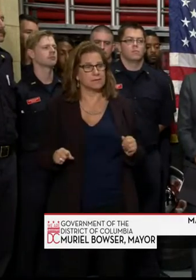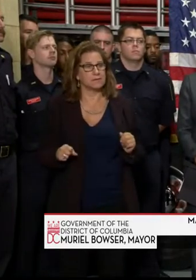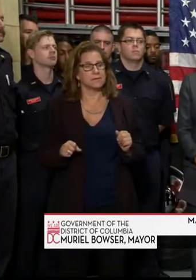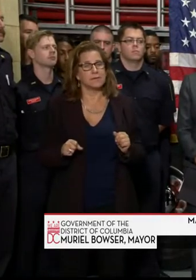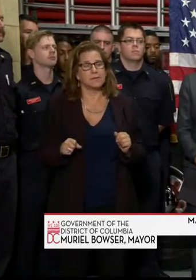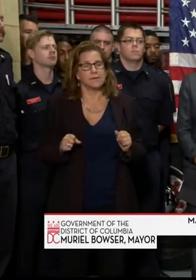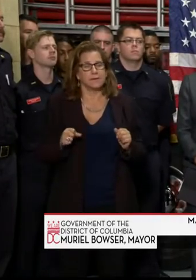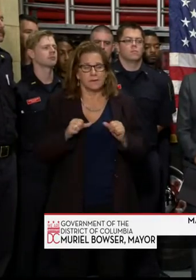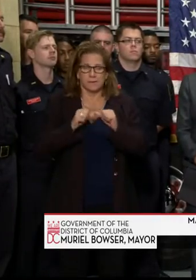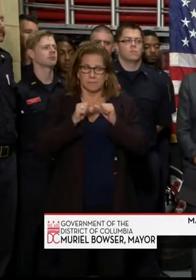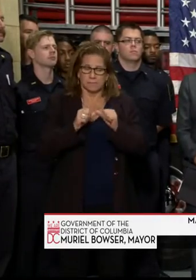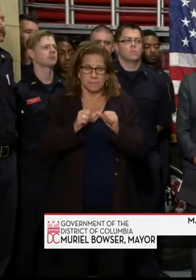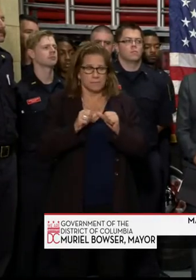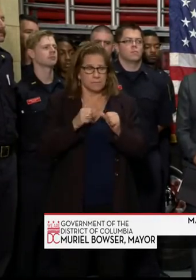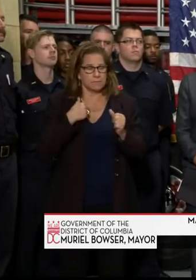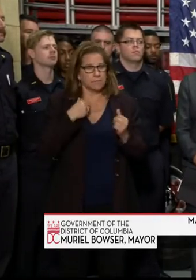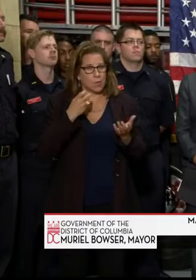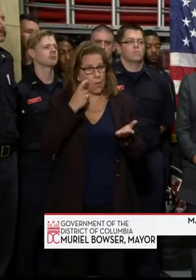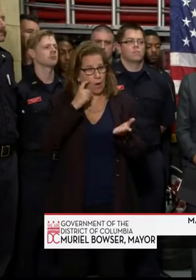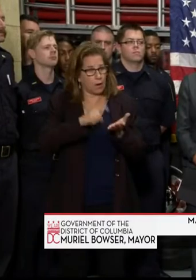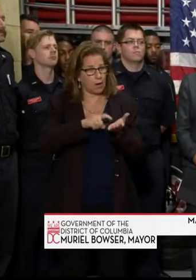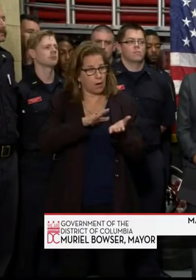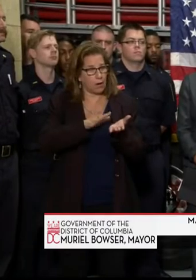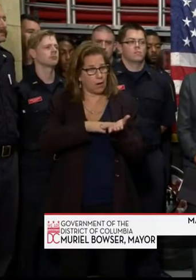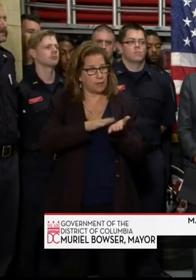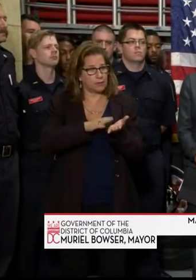ACKNOWLEDGE THAT WE ARE JOINED OF COURSE BY MAYOR MURIEL